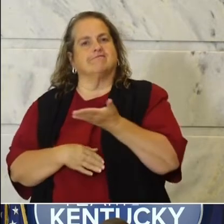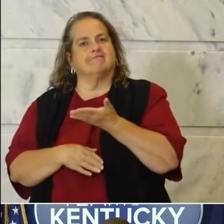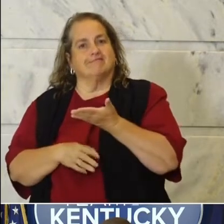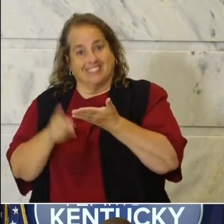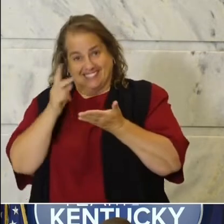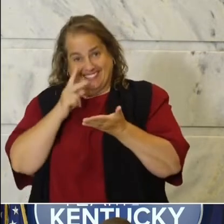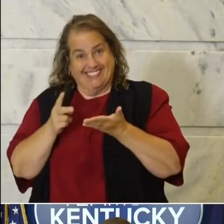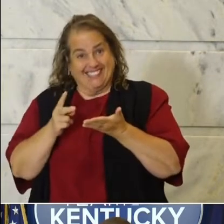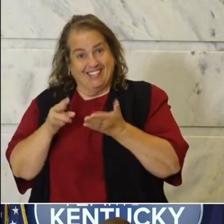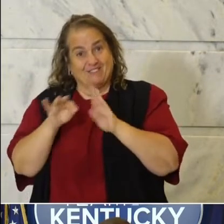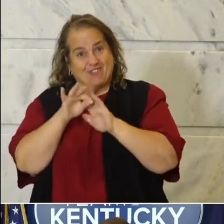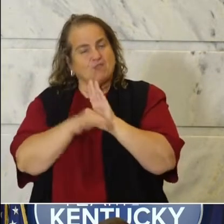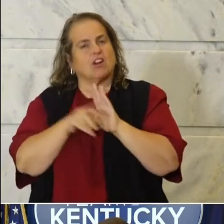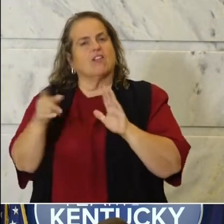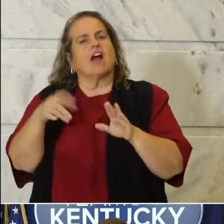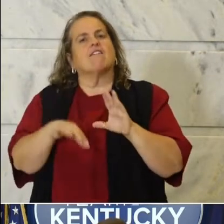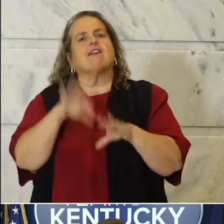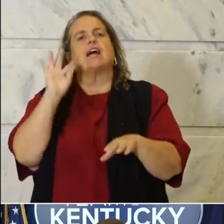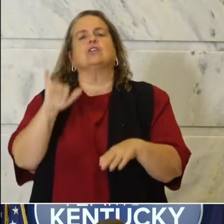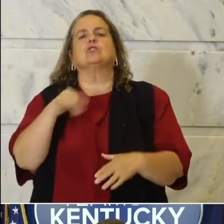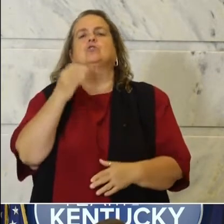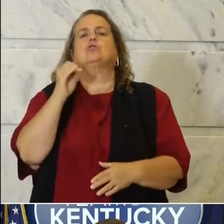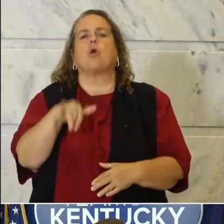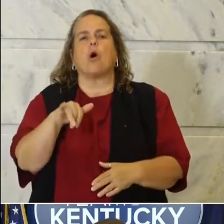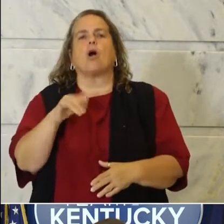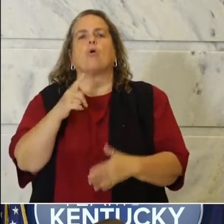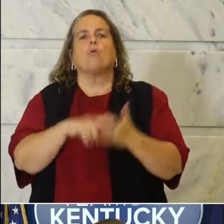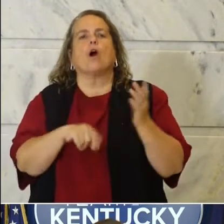finding some joy and what they're doing, and they're following the rules to